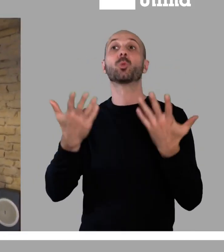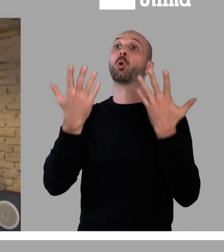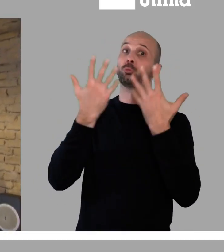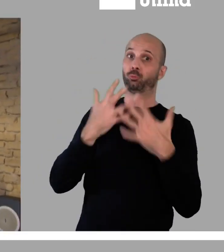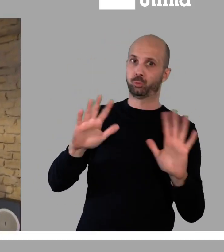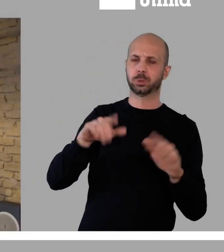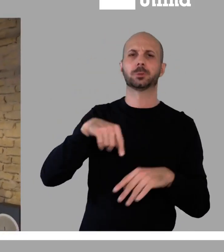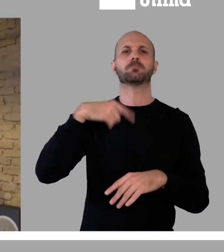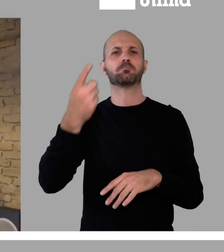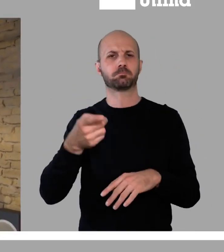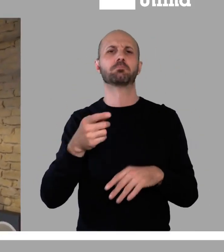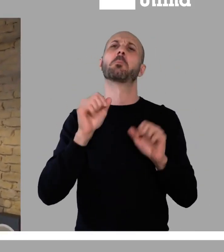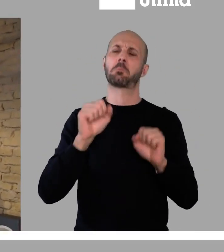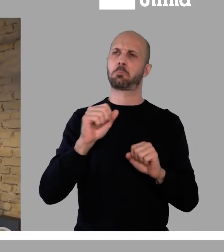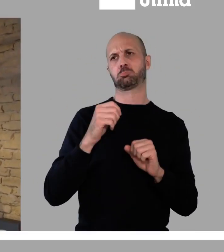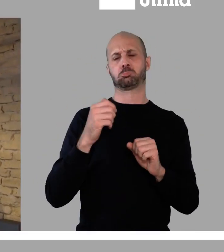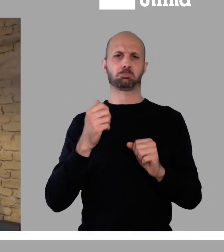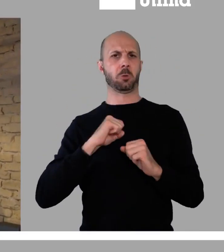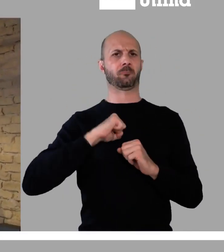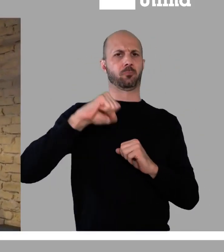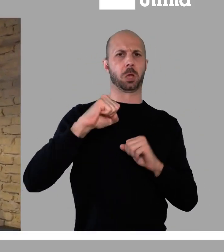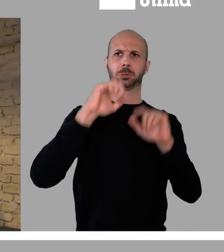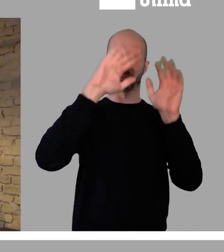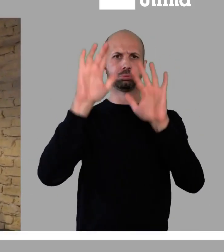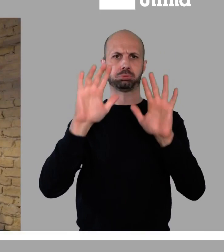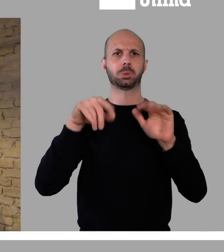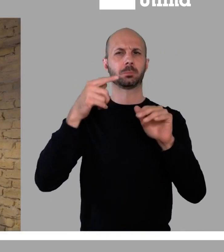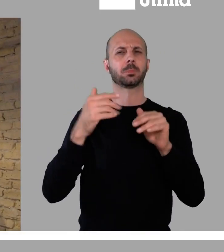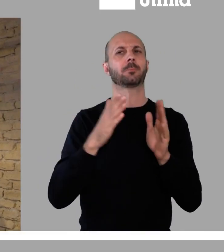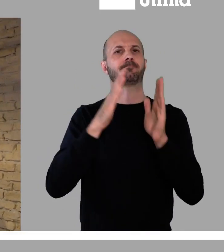After this quick syncretic stage,